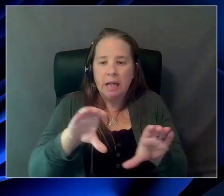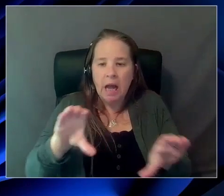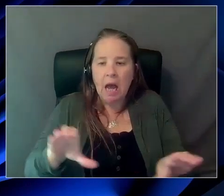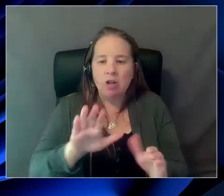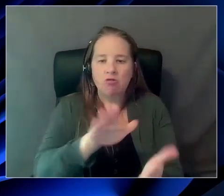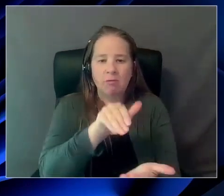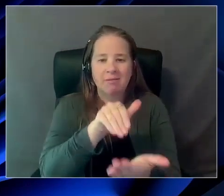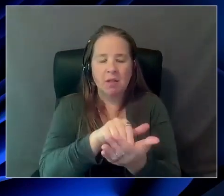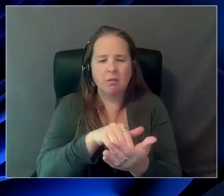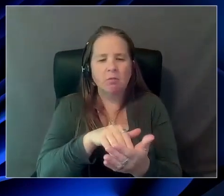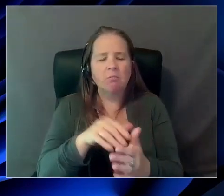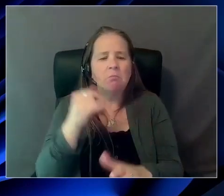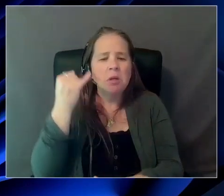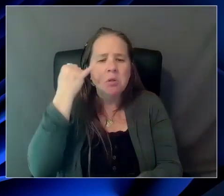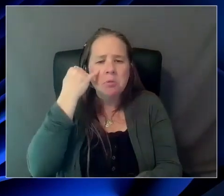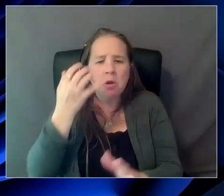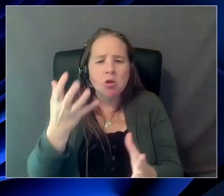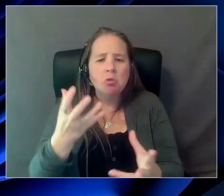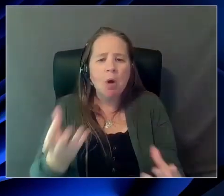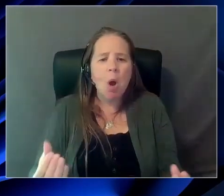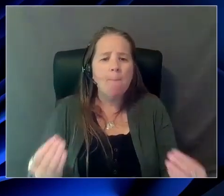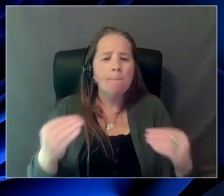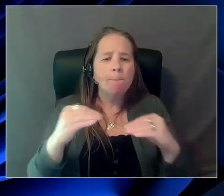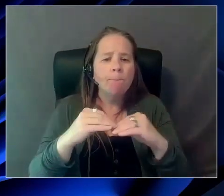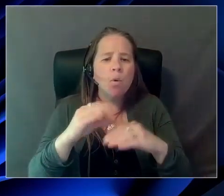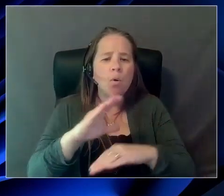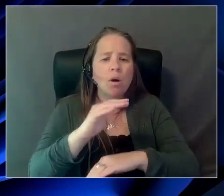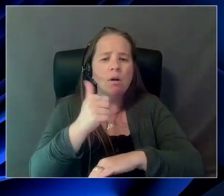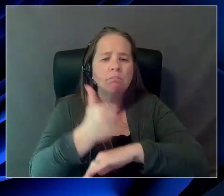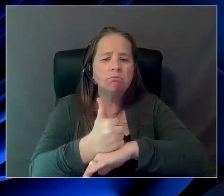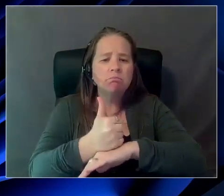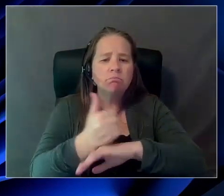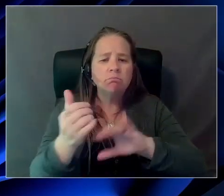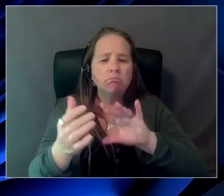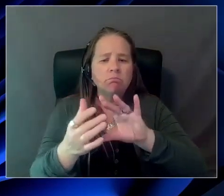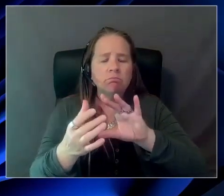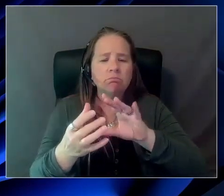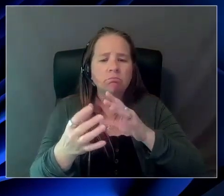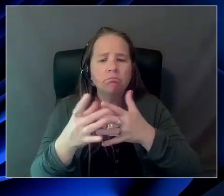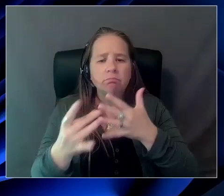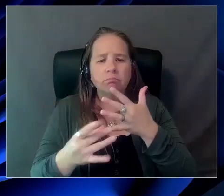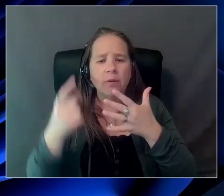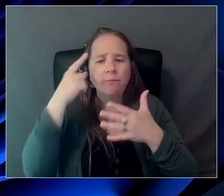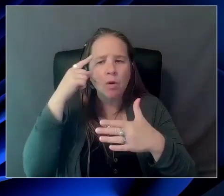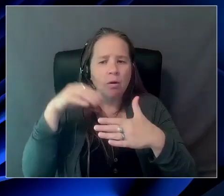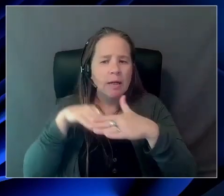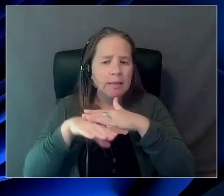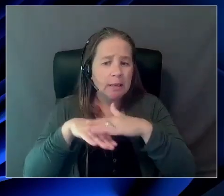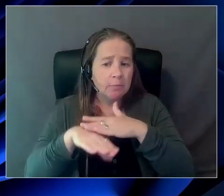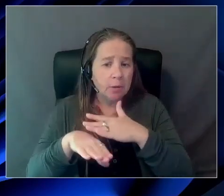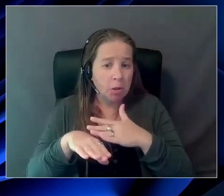But what if you want more settings? For accessibility, we will tab over